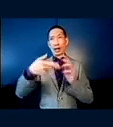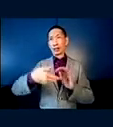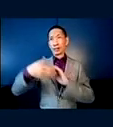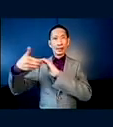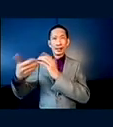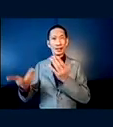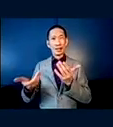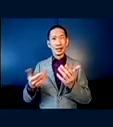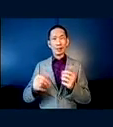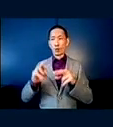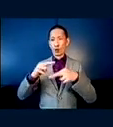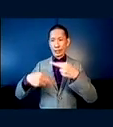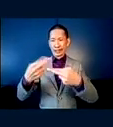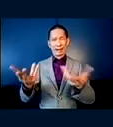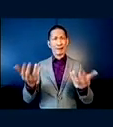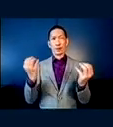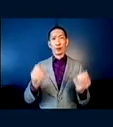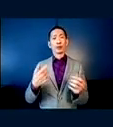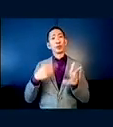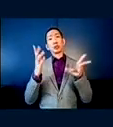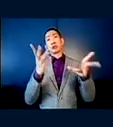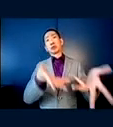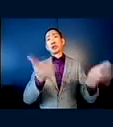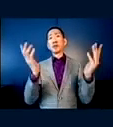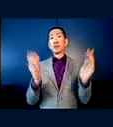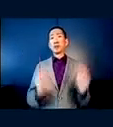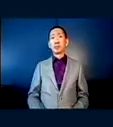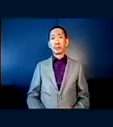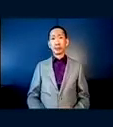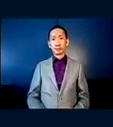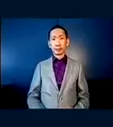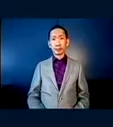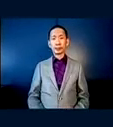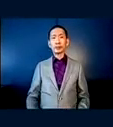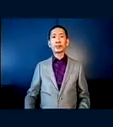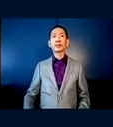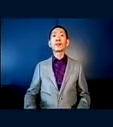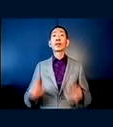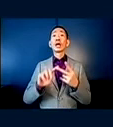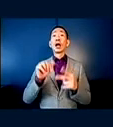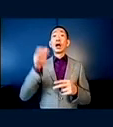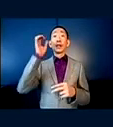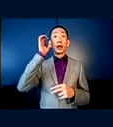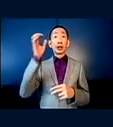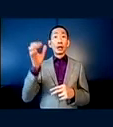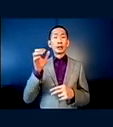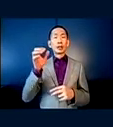OR RECYCLING, SO WE JUST KEEP IT WHERE IT IS. NEXT SLIDE PLEASE.